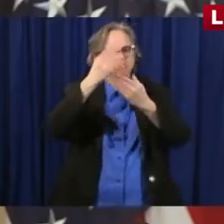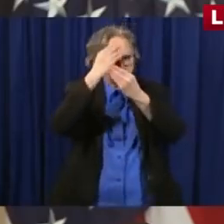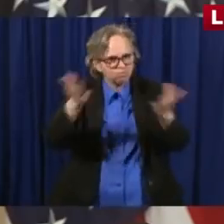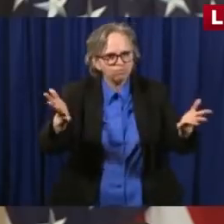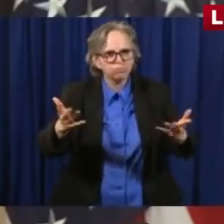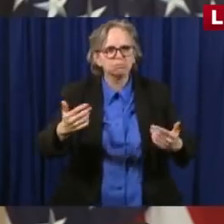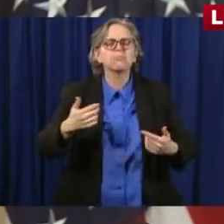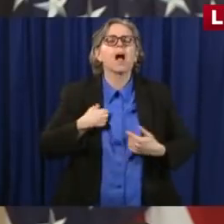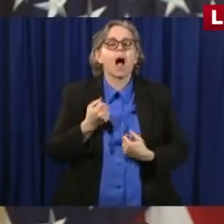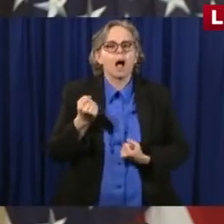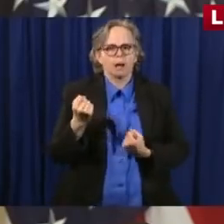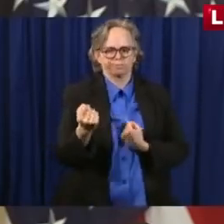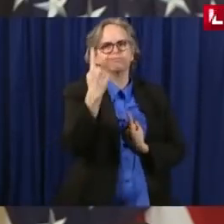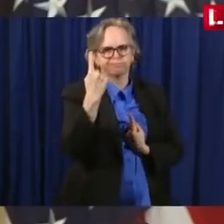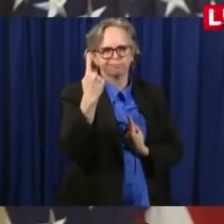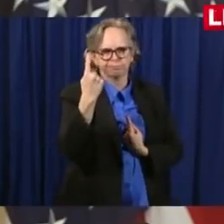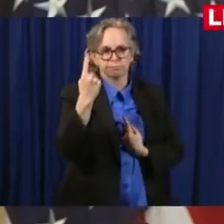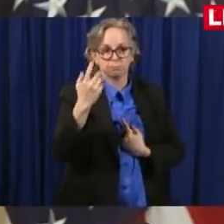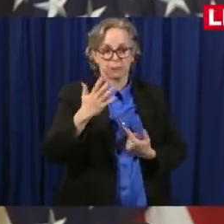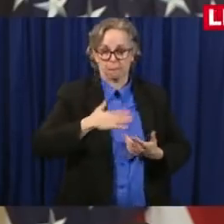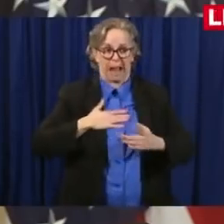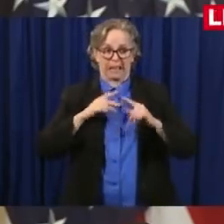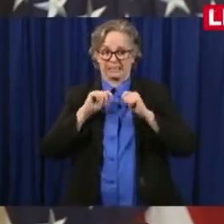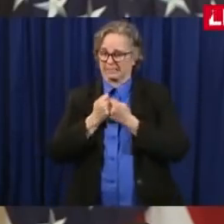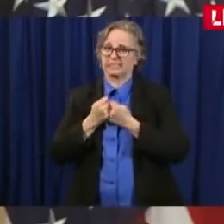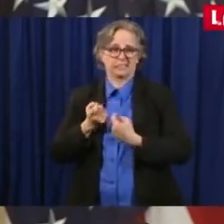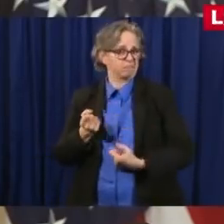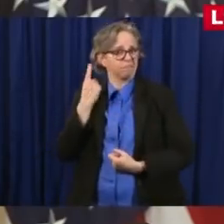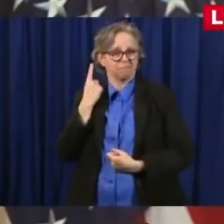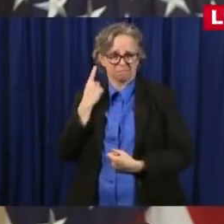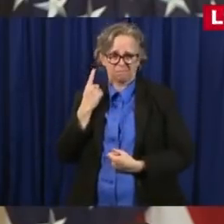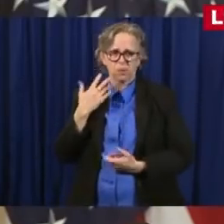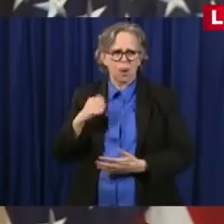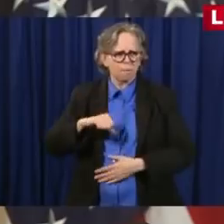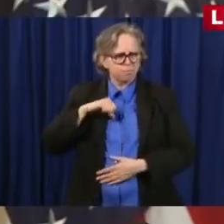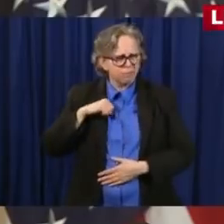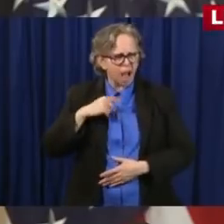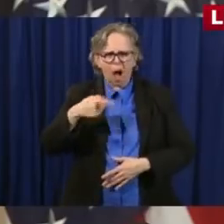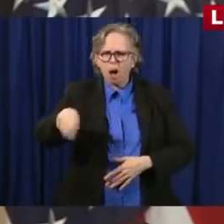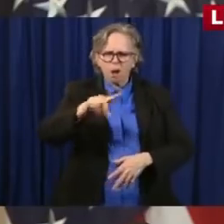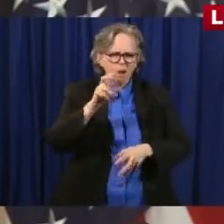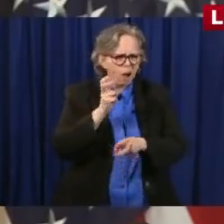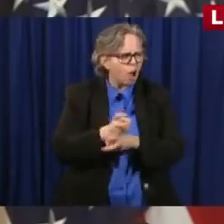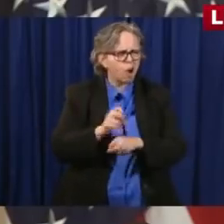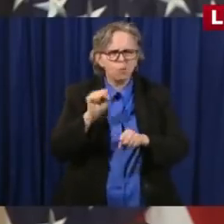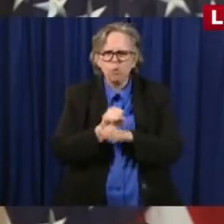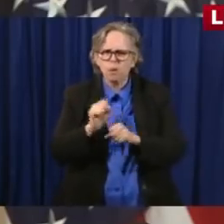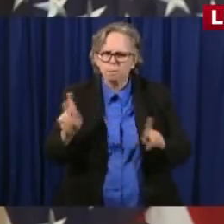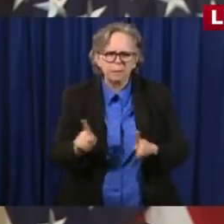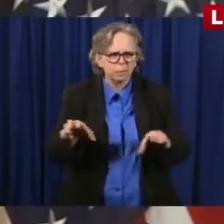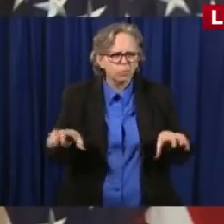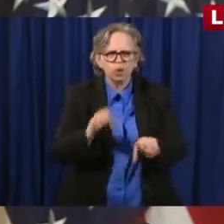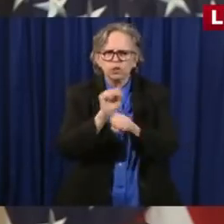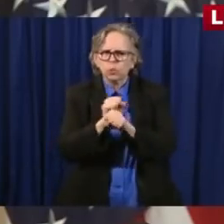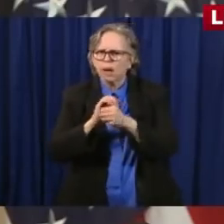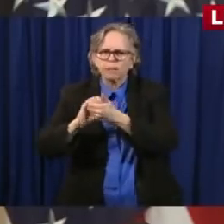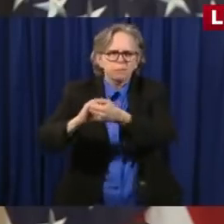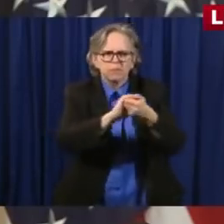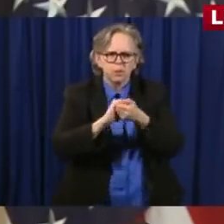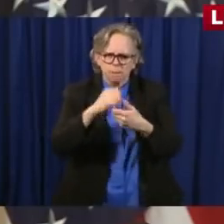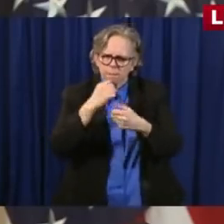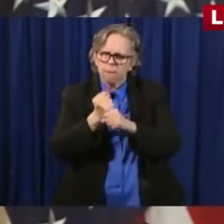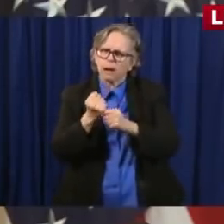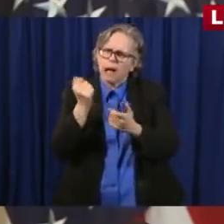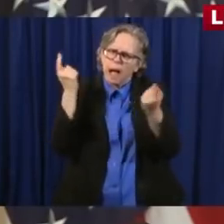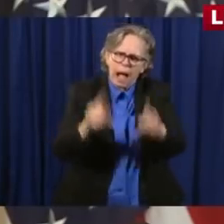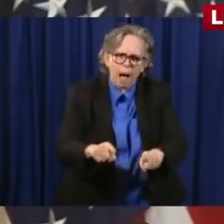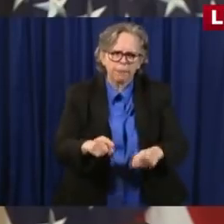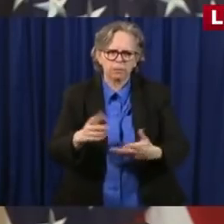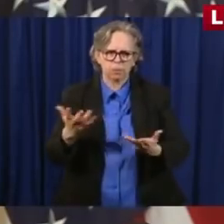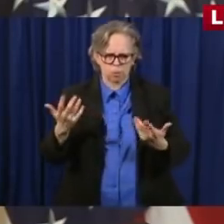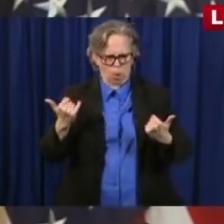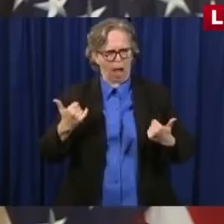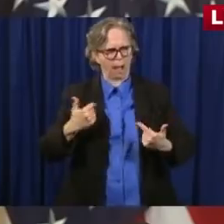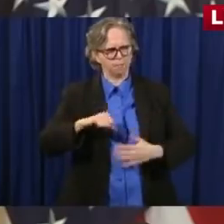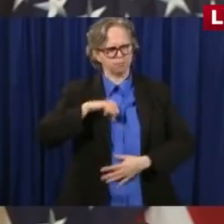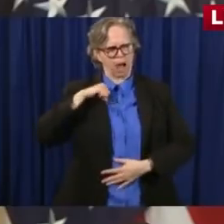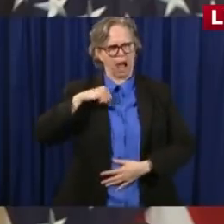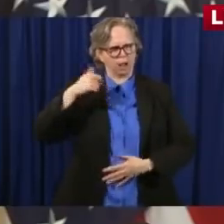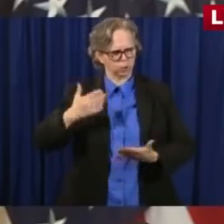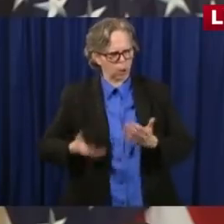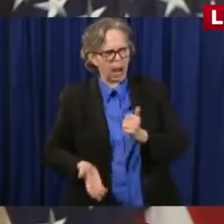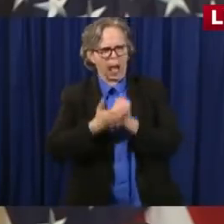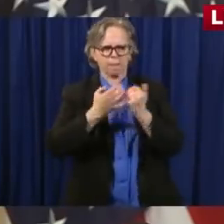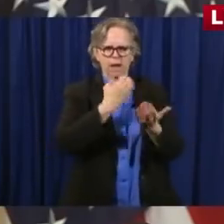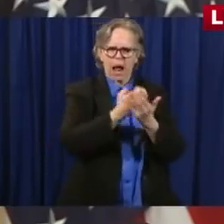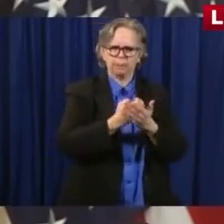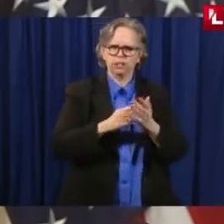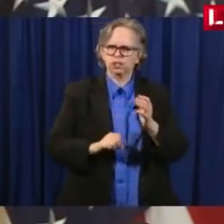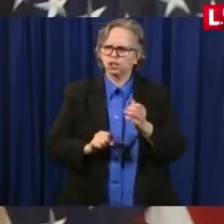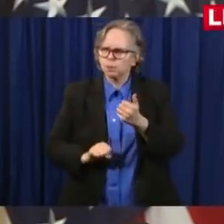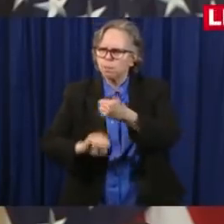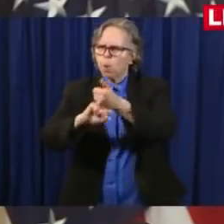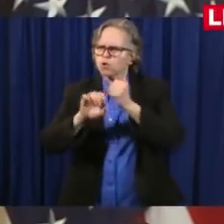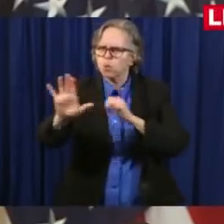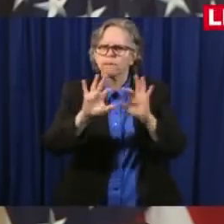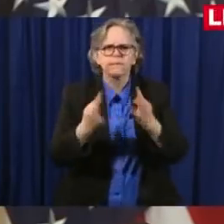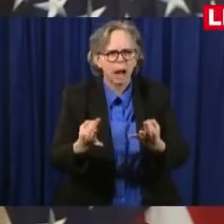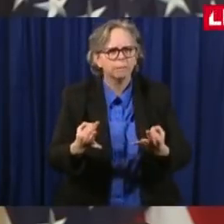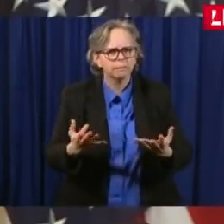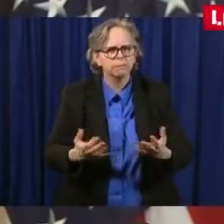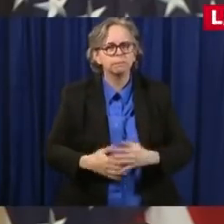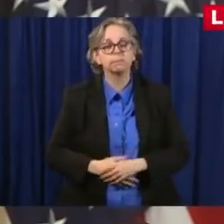I WANT EVERYONE IMPACTED TO KNOW THAT I UNDERSTAND, AND MY ENTIRE TEAM UNDERSTANDS, THAT YOU ARE PROUD, HARD-WORKING PEOPLE THAT HAVE DONE EVERYTHING YOU CAN TO BE PRODUCTIVE MEMBERS OF THIS